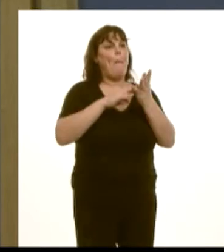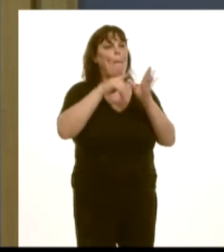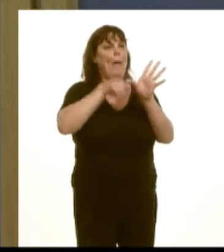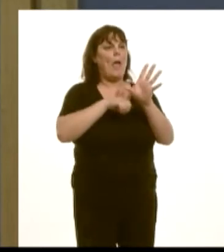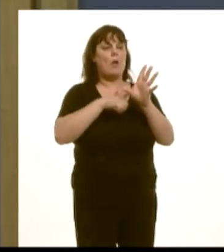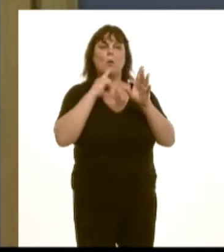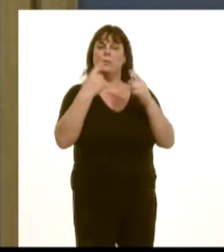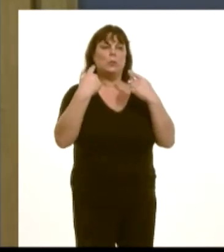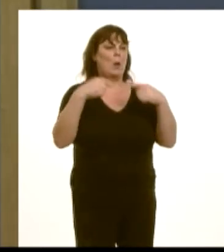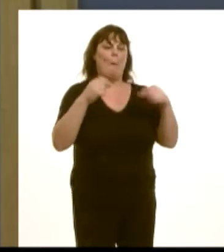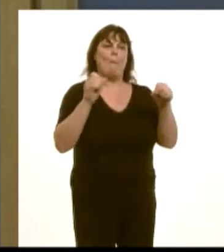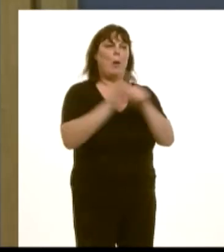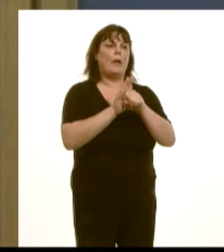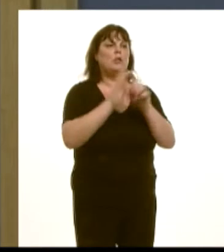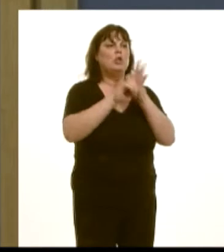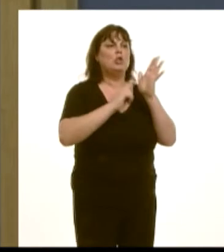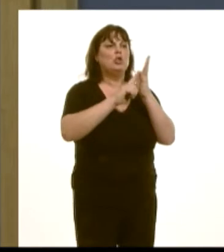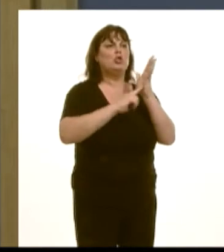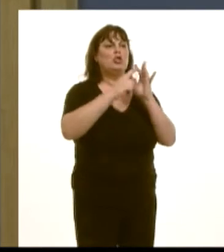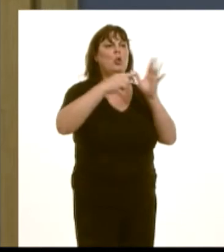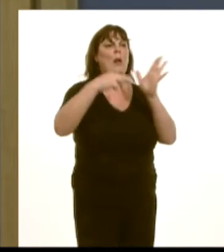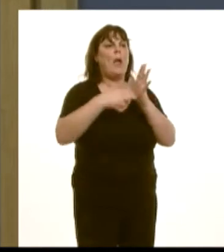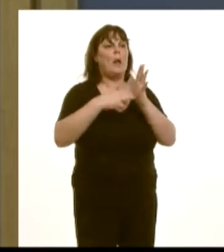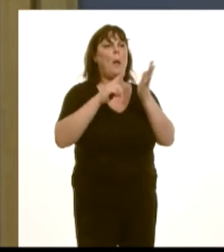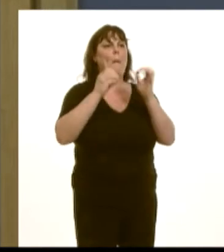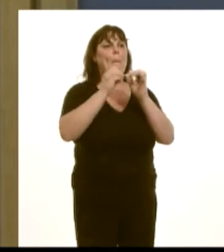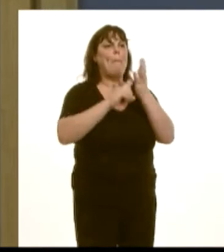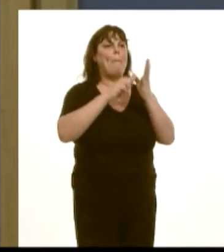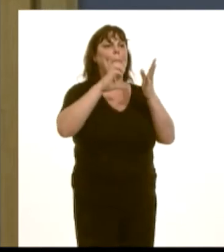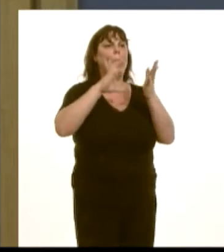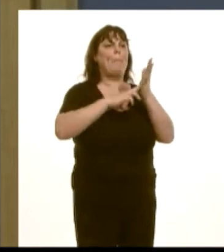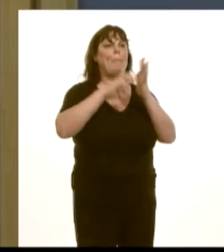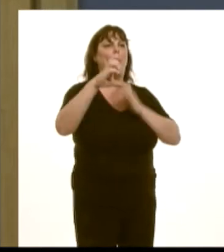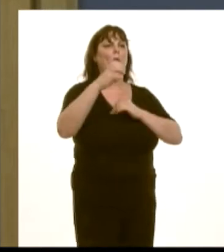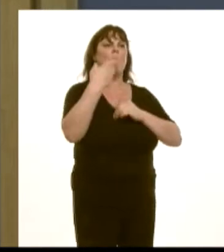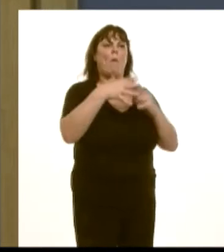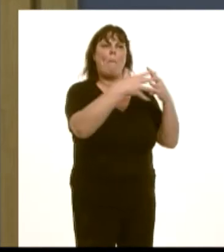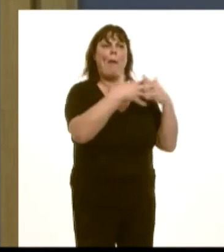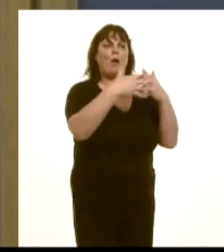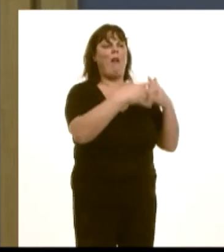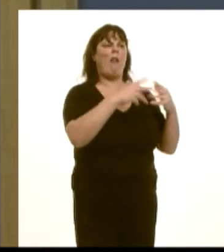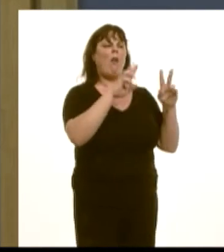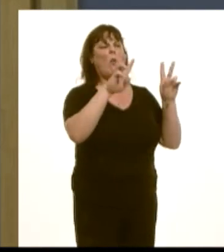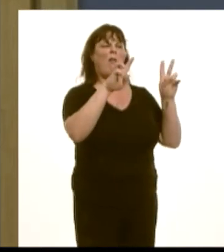week to Julien Blanc, the so-called seduction expert and dating guru, who actually advocates